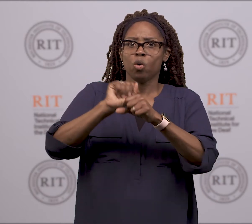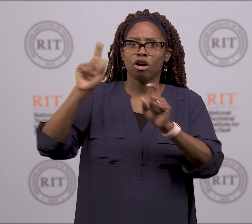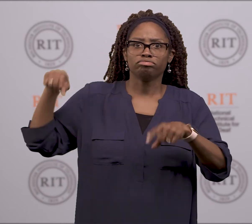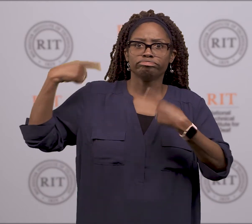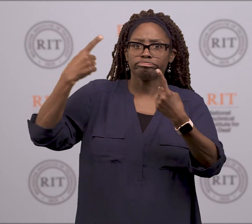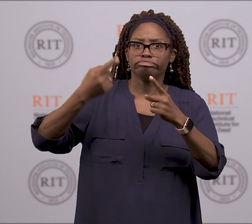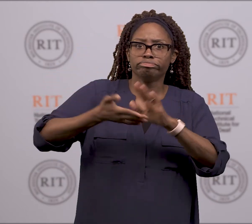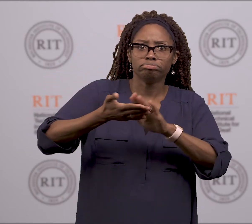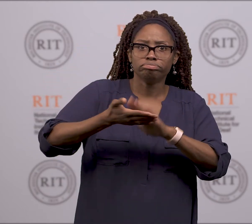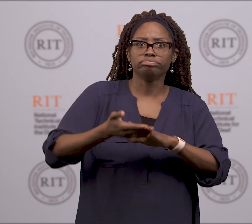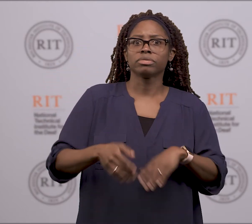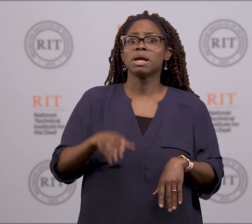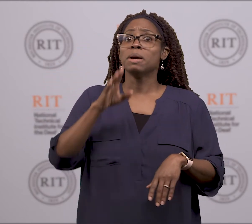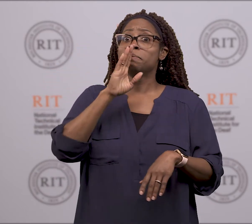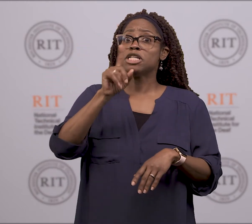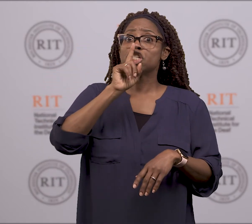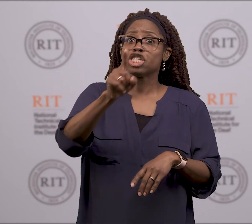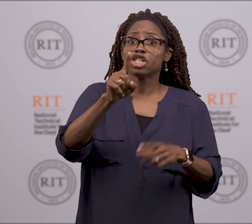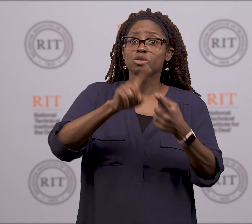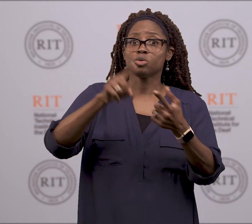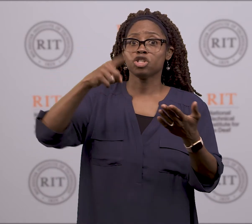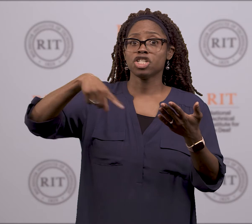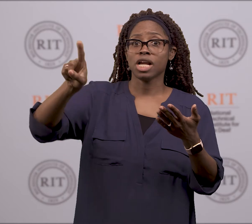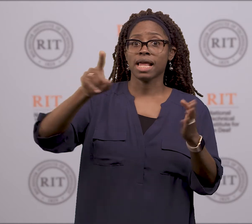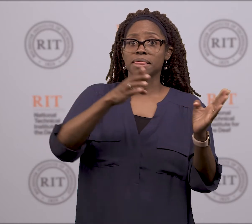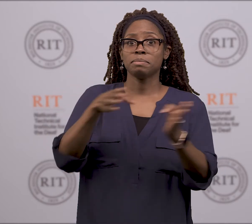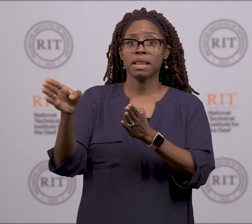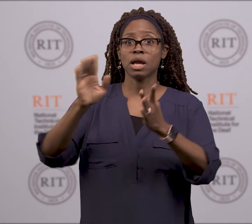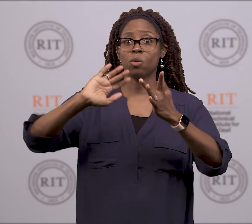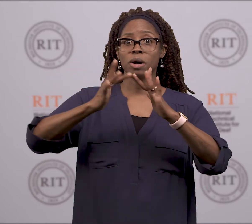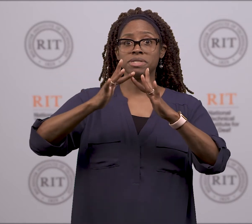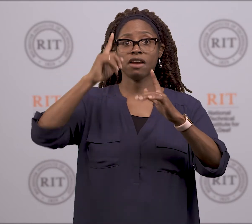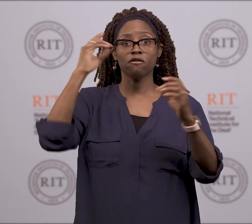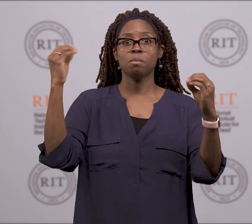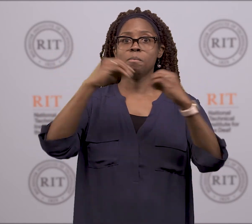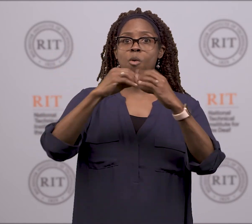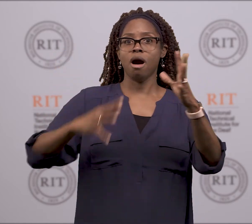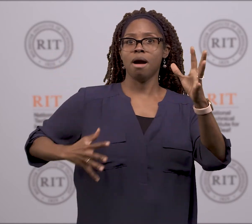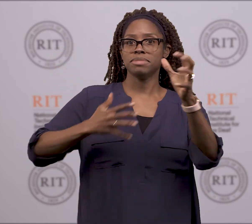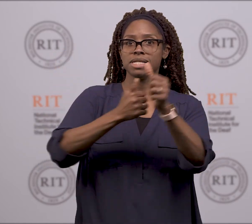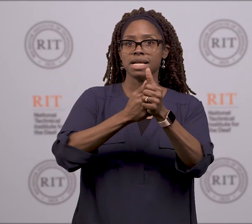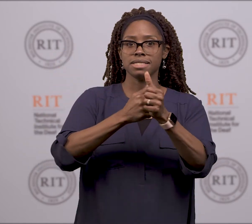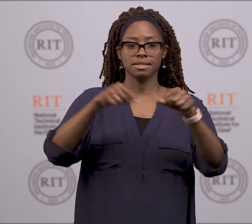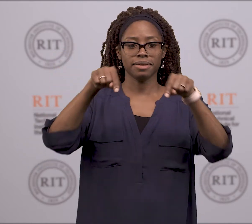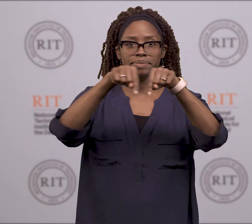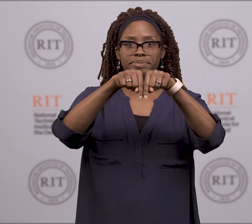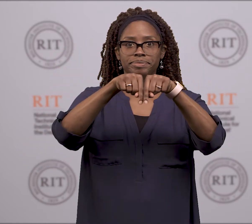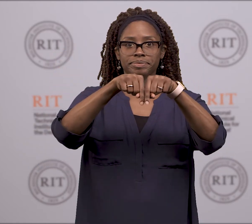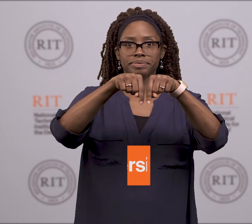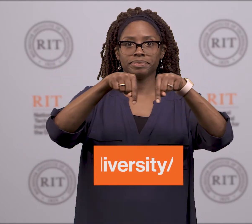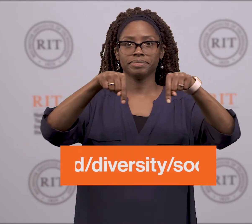This is just some of the work that’s underway. Be sure to check the plan website for more updates.